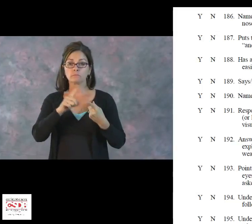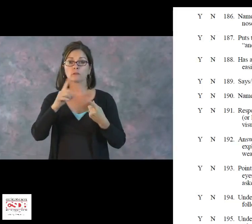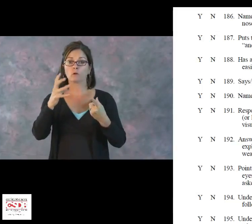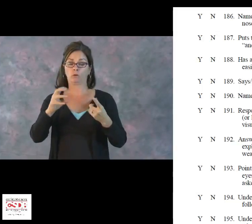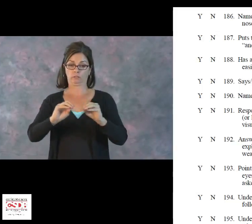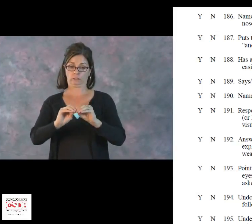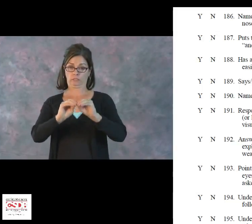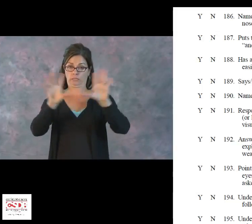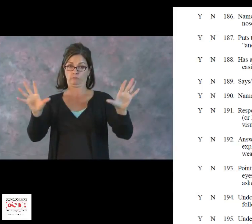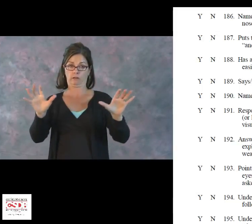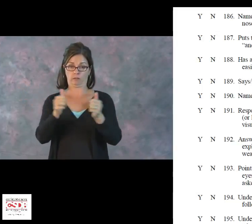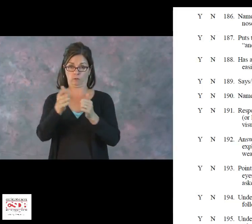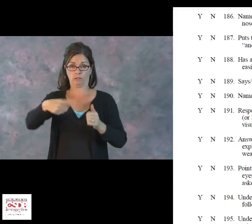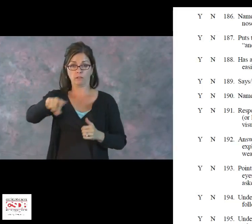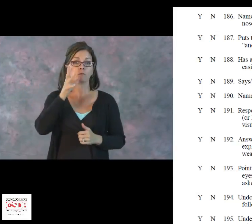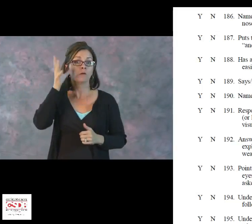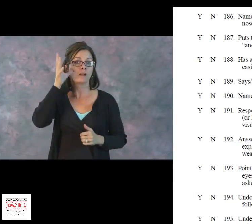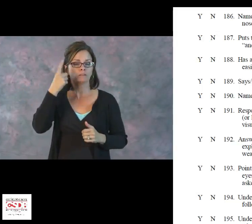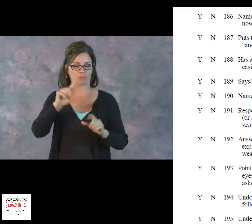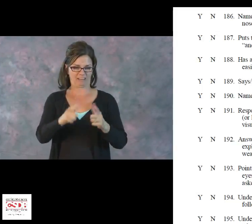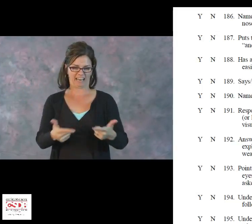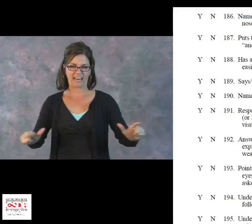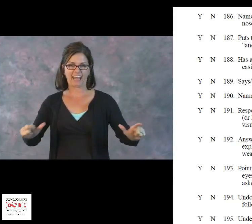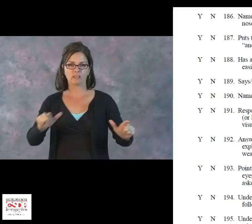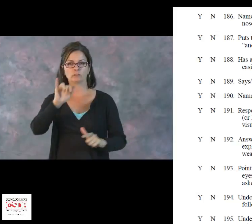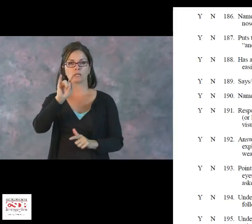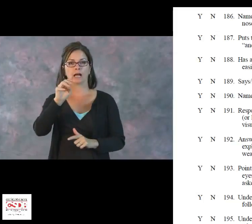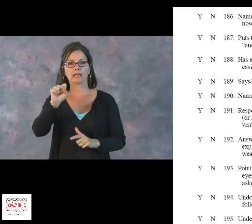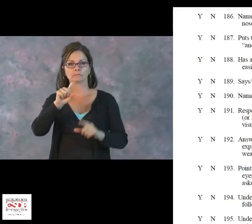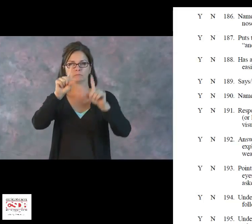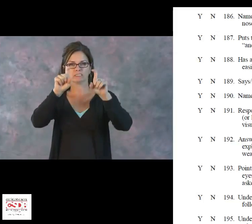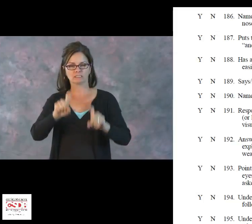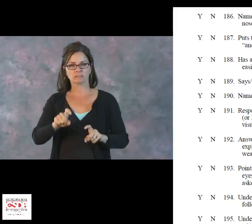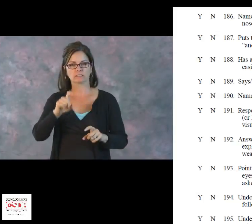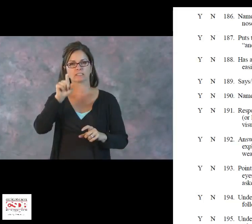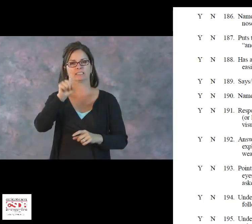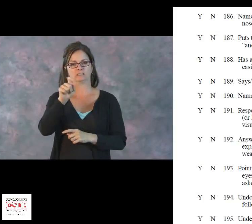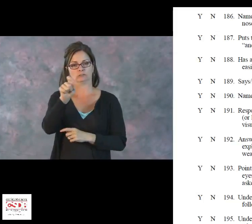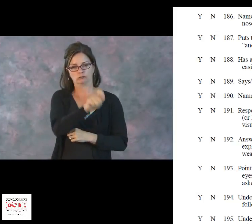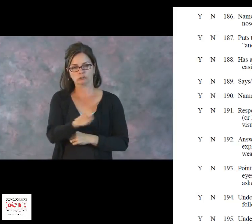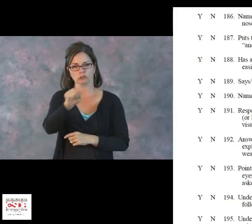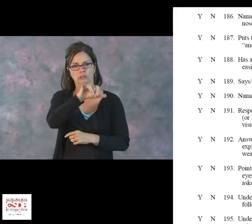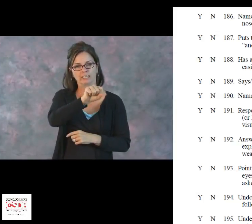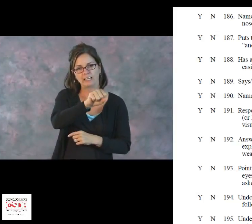that for the language items, they should circle "yes", regardless of, if their child does a particular language